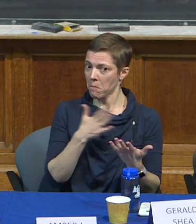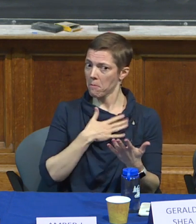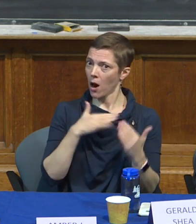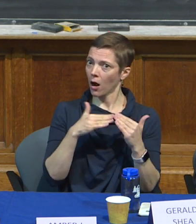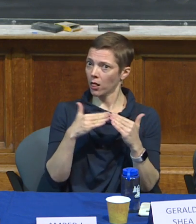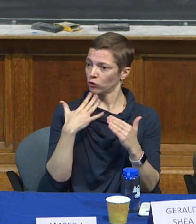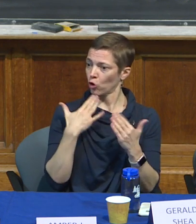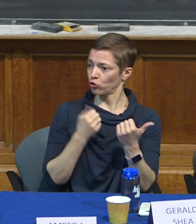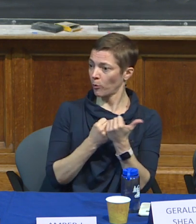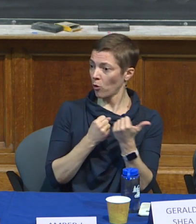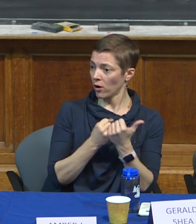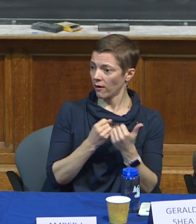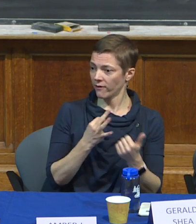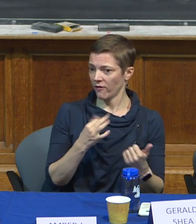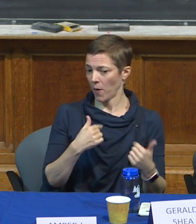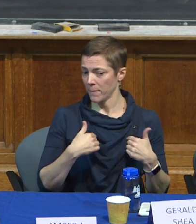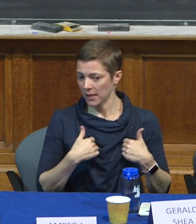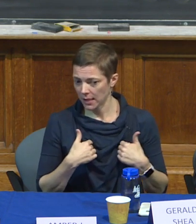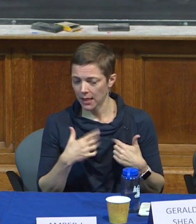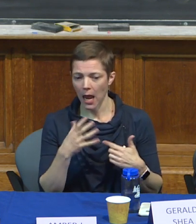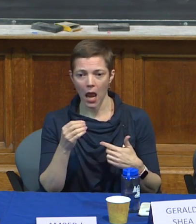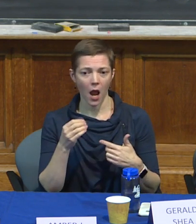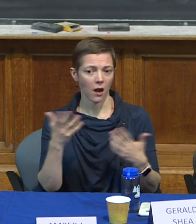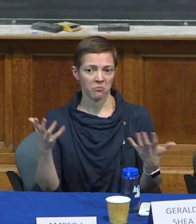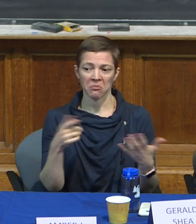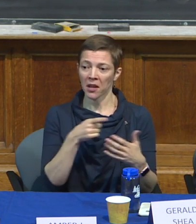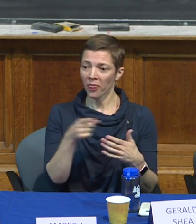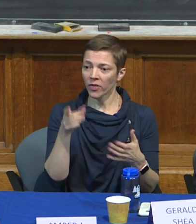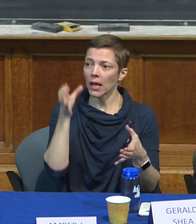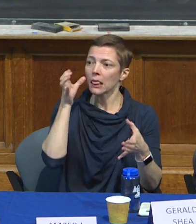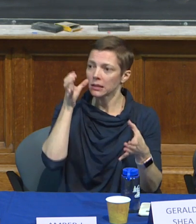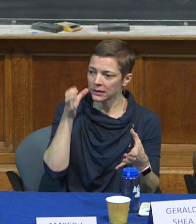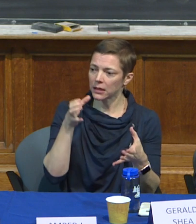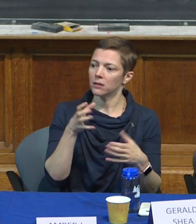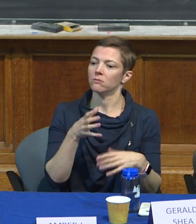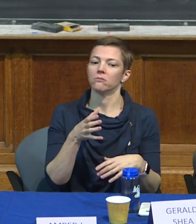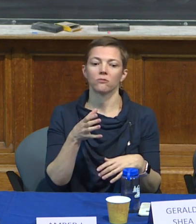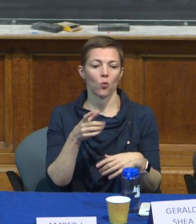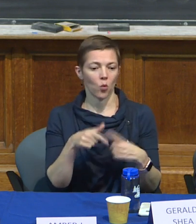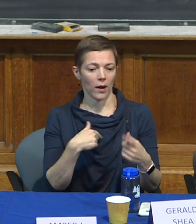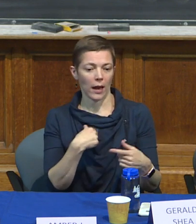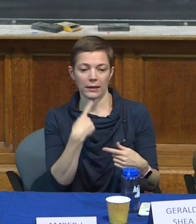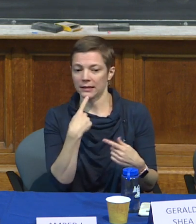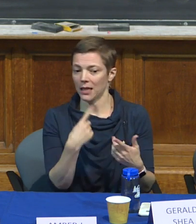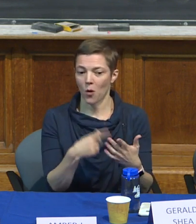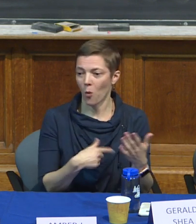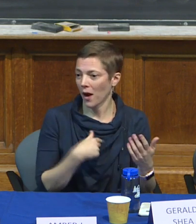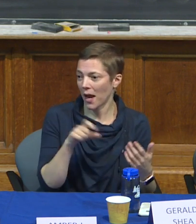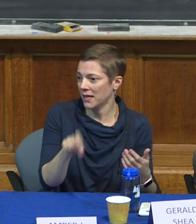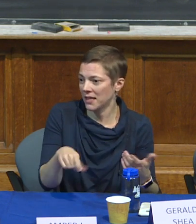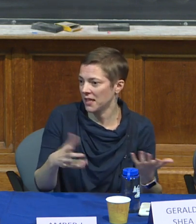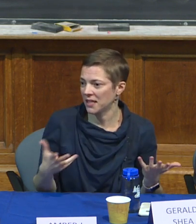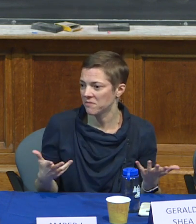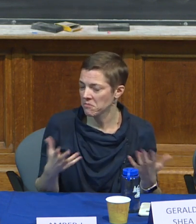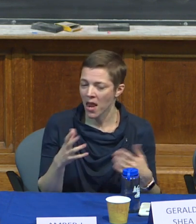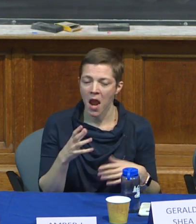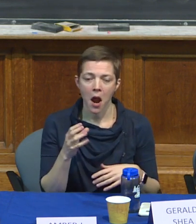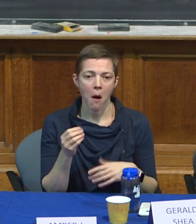of employment where my colleagues are supportive of me and my work and they listen to what I have to say